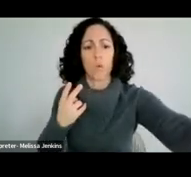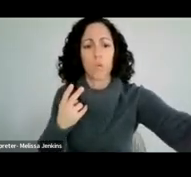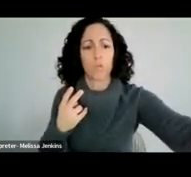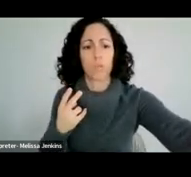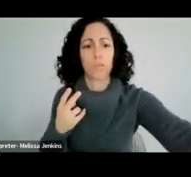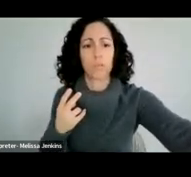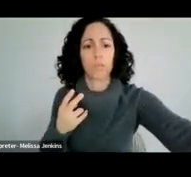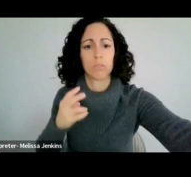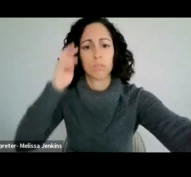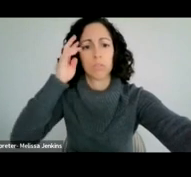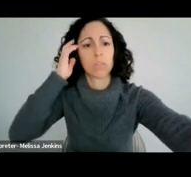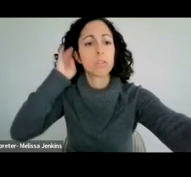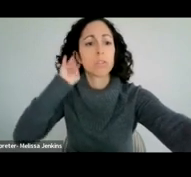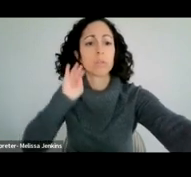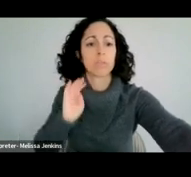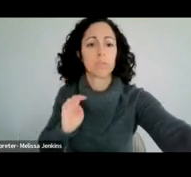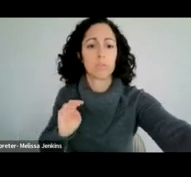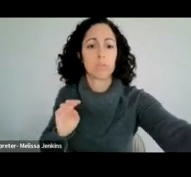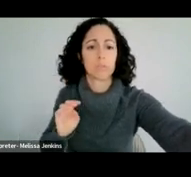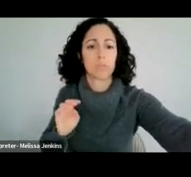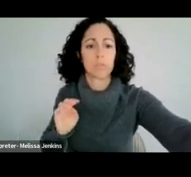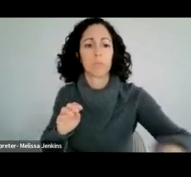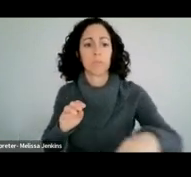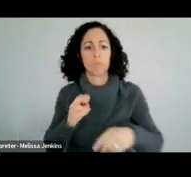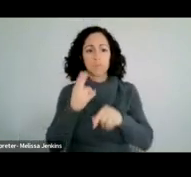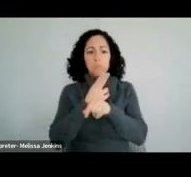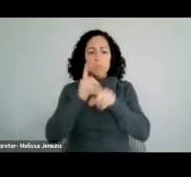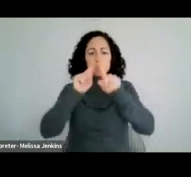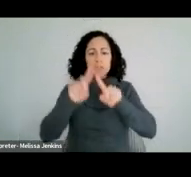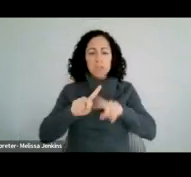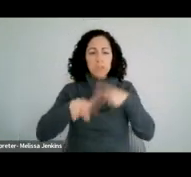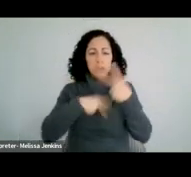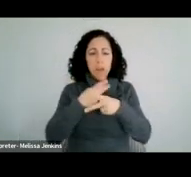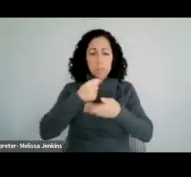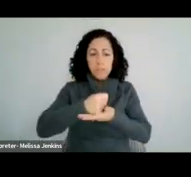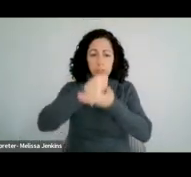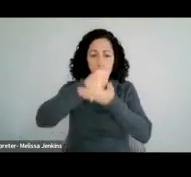And these are specifically designed to correct the underlying cause of the